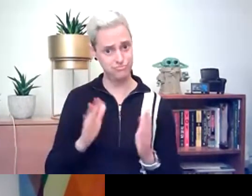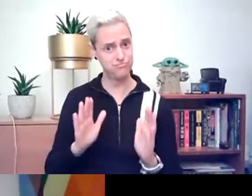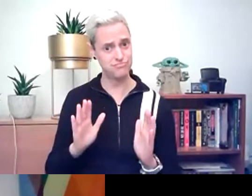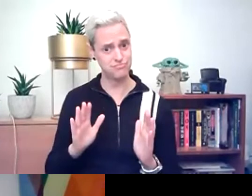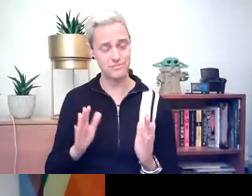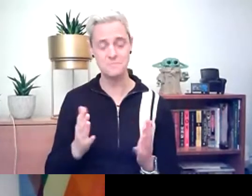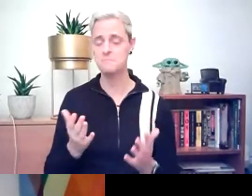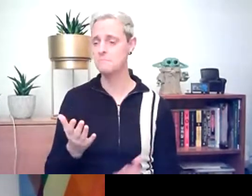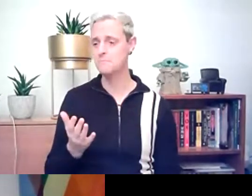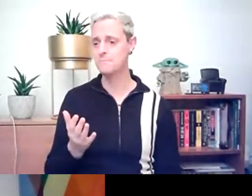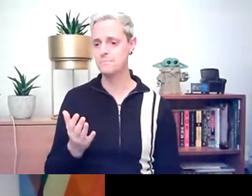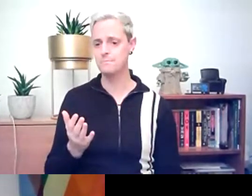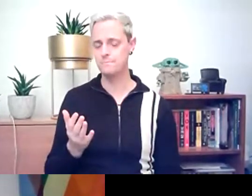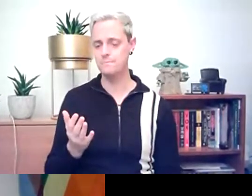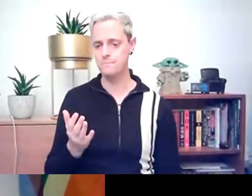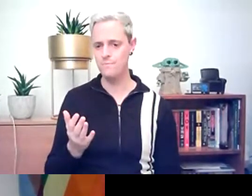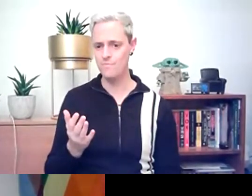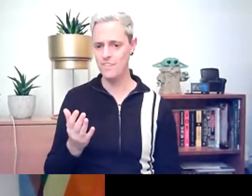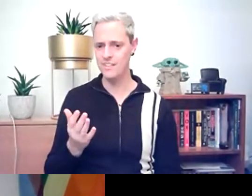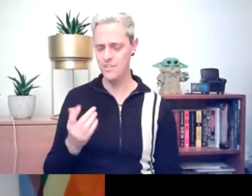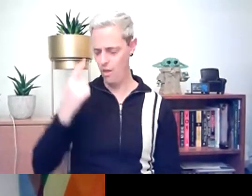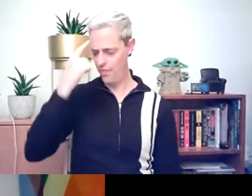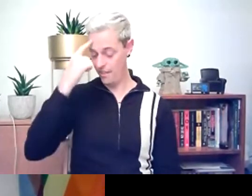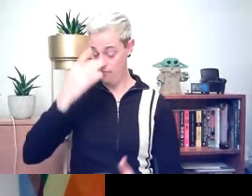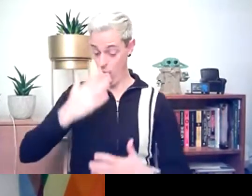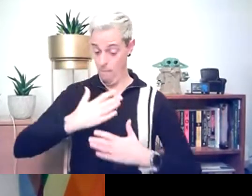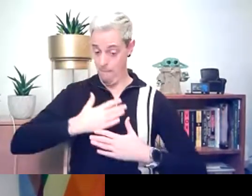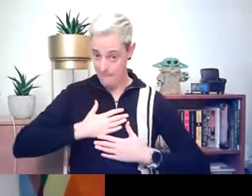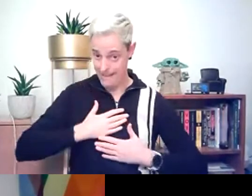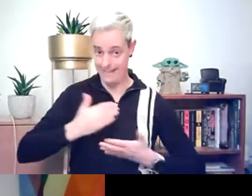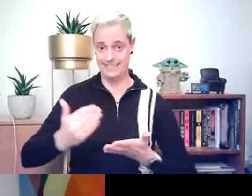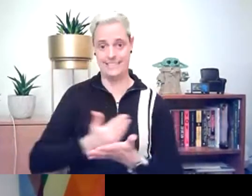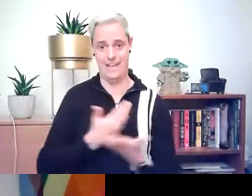thing is to think about how to keep yourself safe and I've got yourself within that if